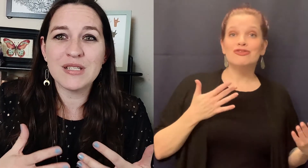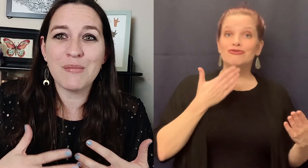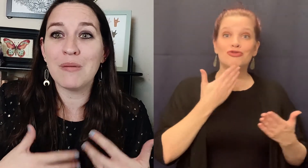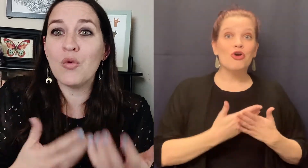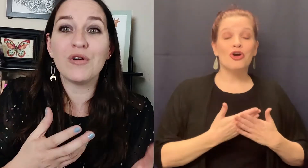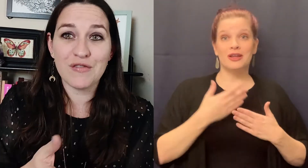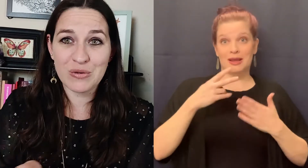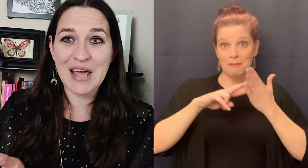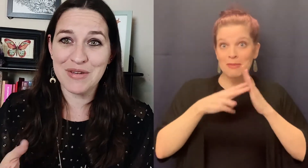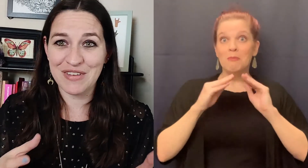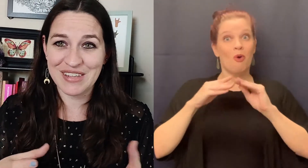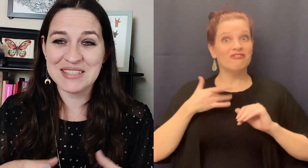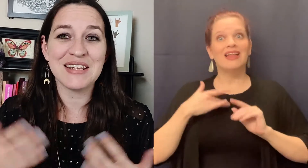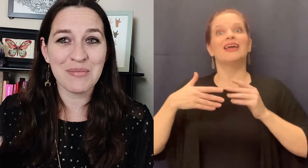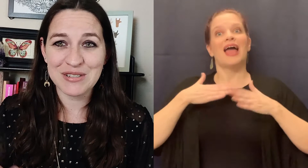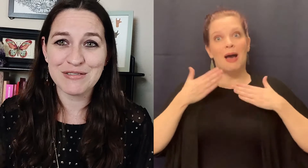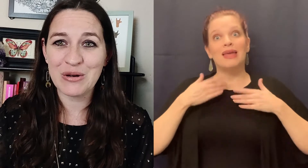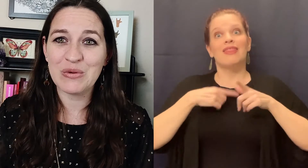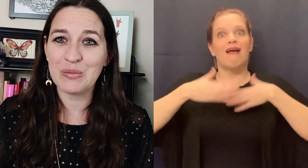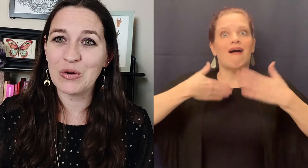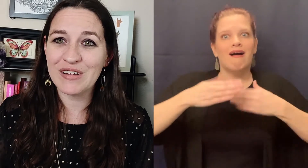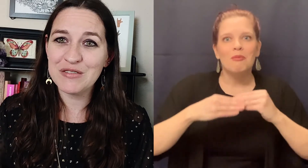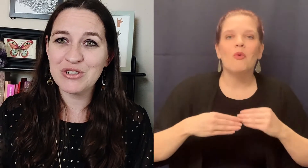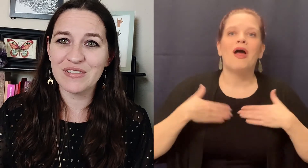us make more of those happy feelings and happen to flow more in the future.